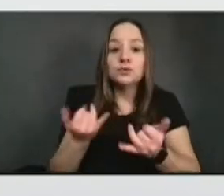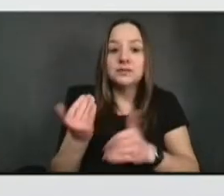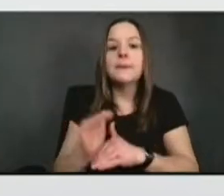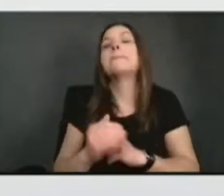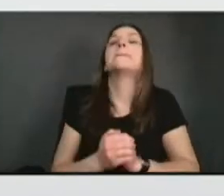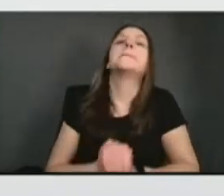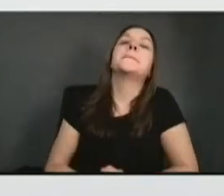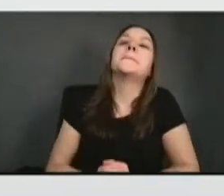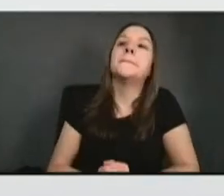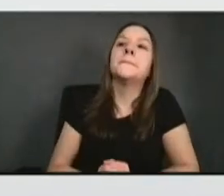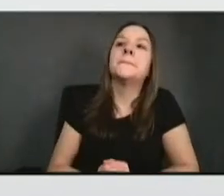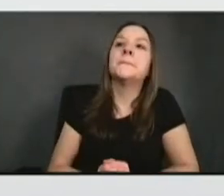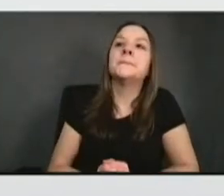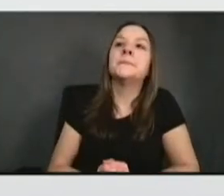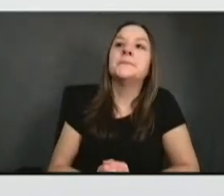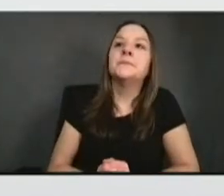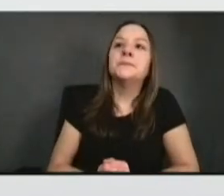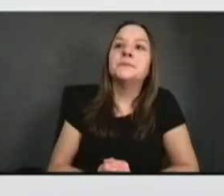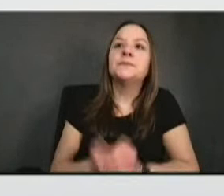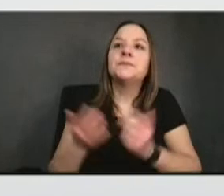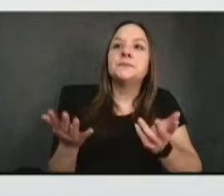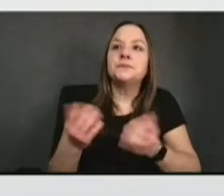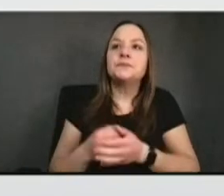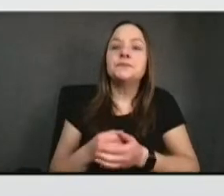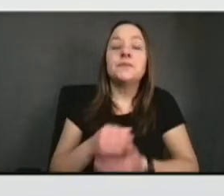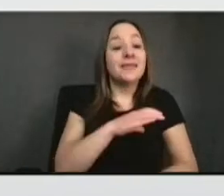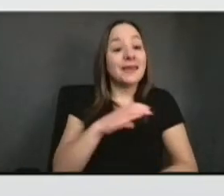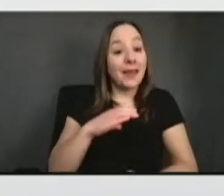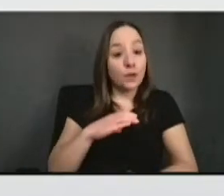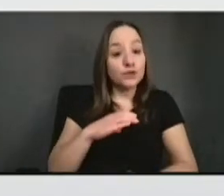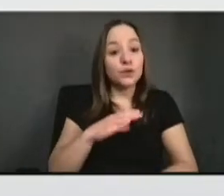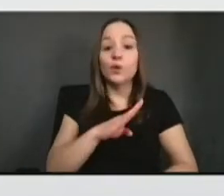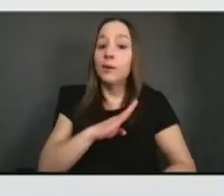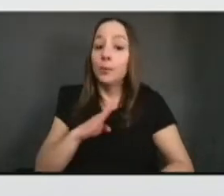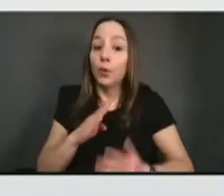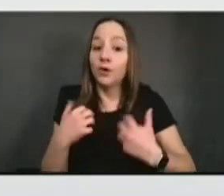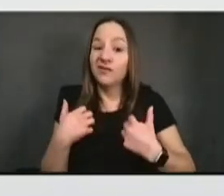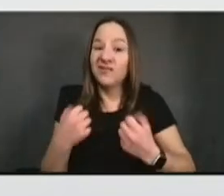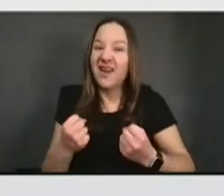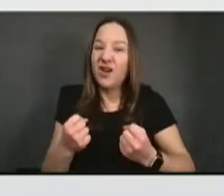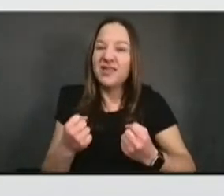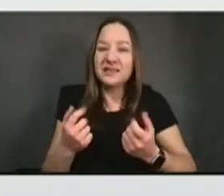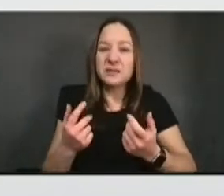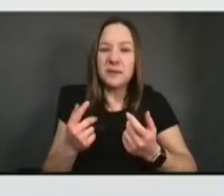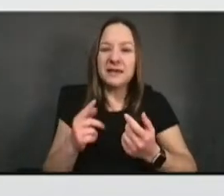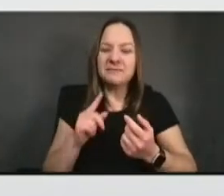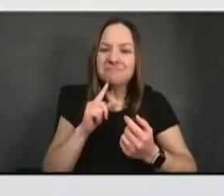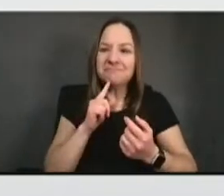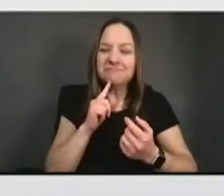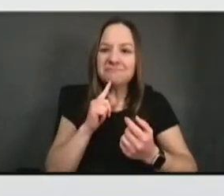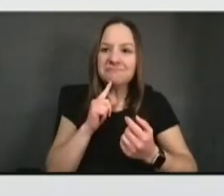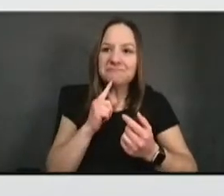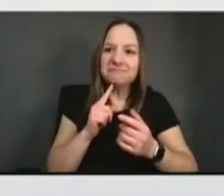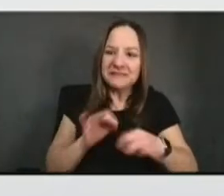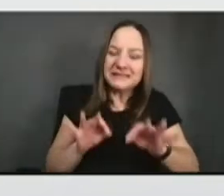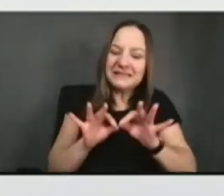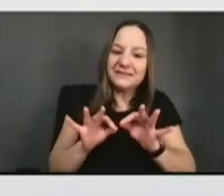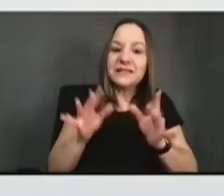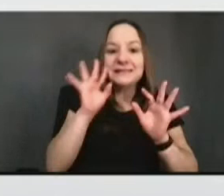turn to you now, Thank you for being here with us tonight. You know, the council sitting as the Board of Health has had to make